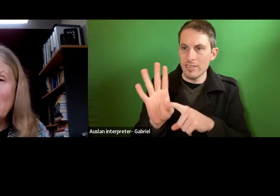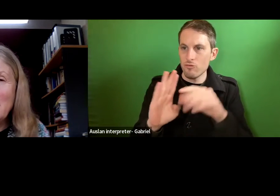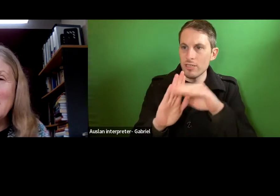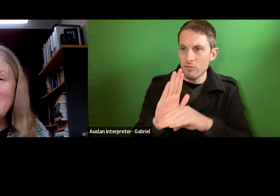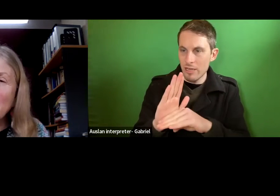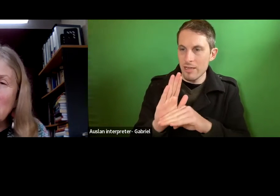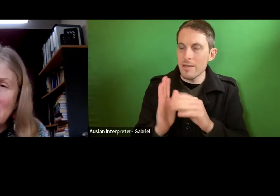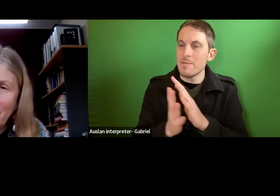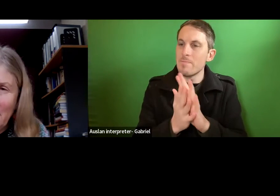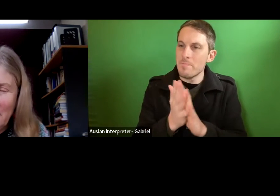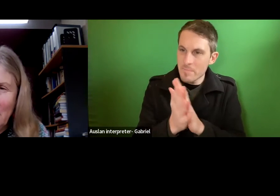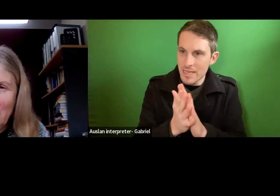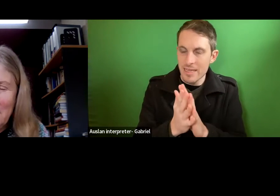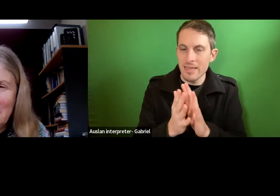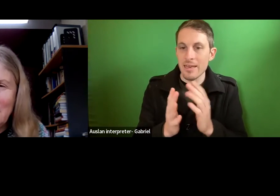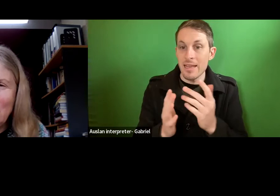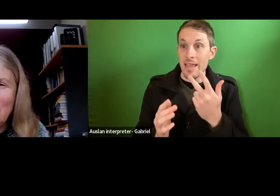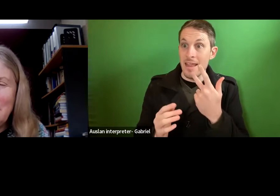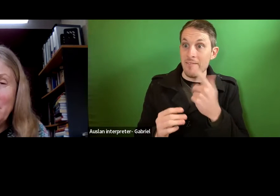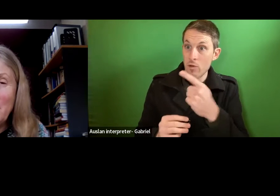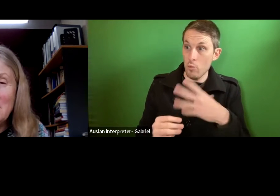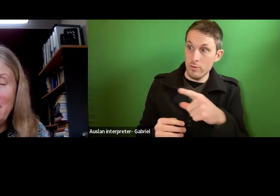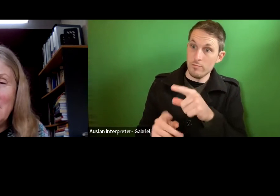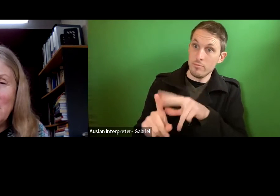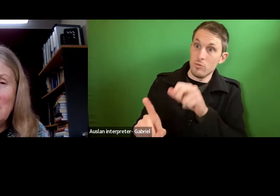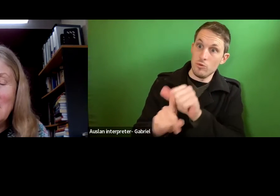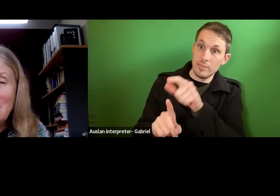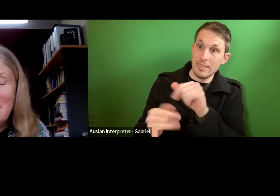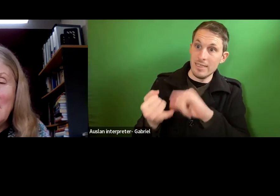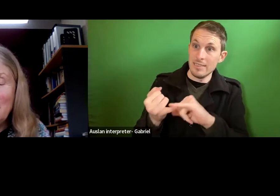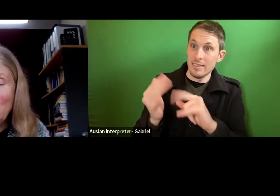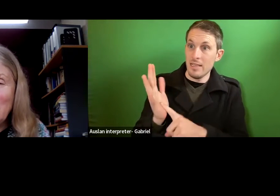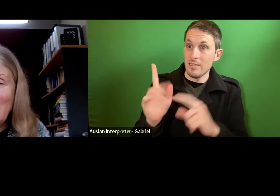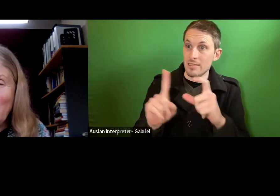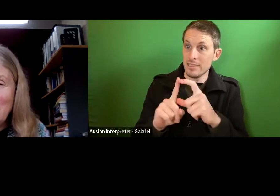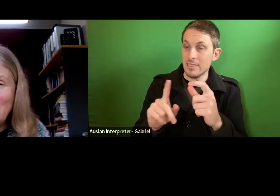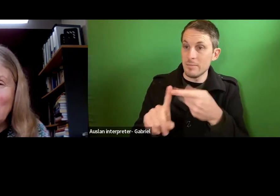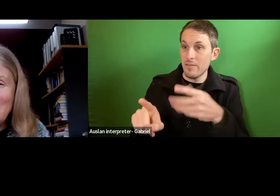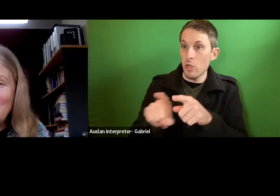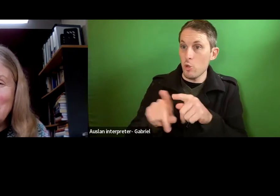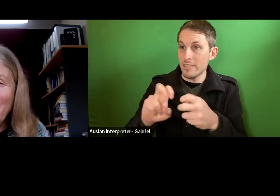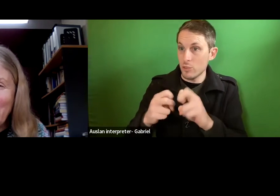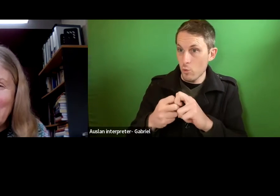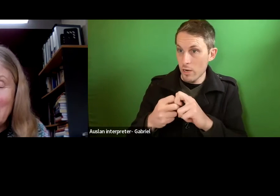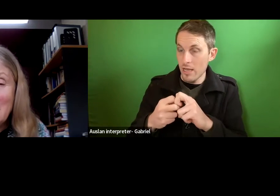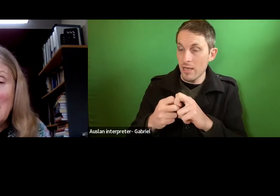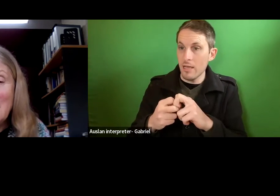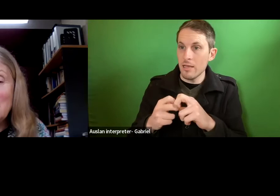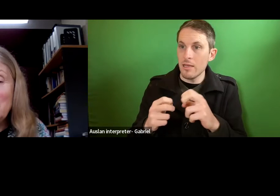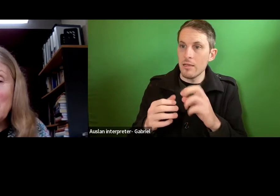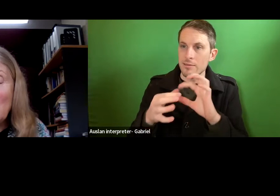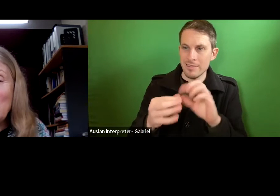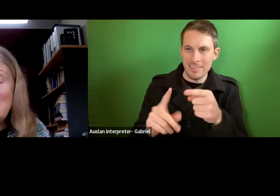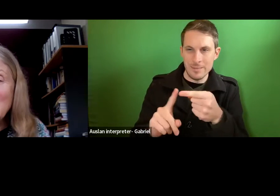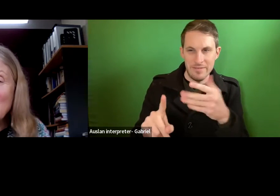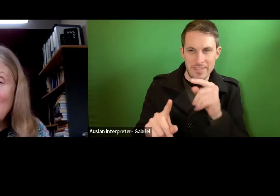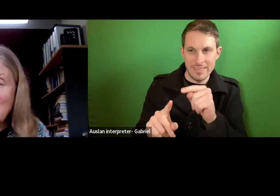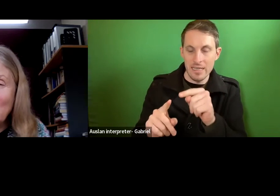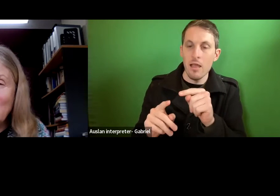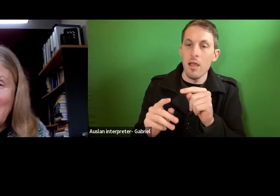to be a specific learning disorder by definition with the emphasis on specific, we need to exclude